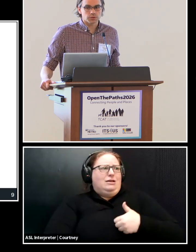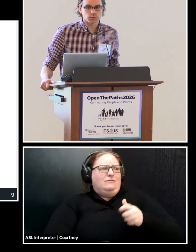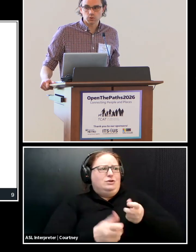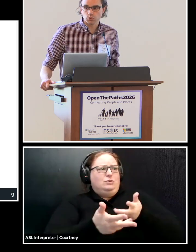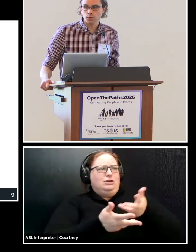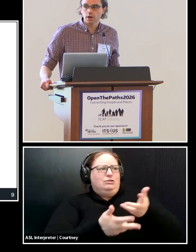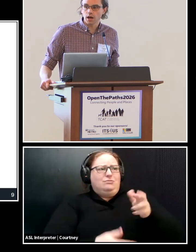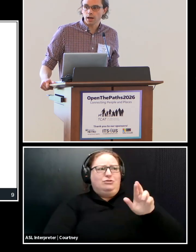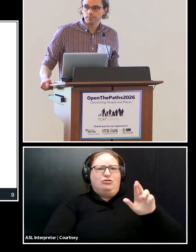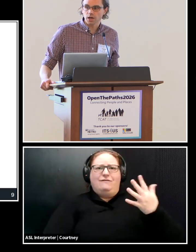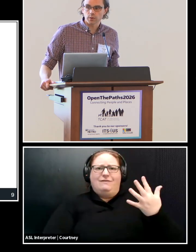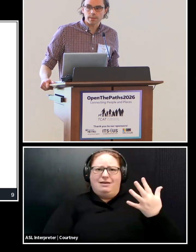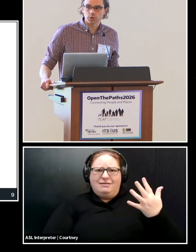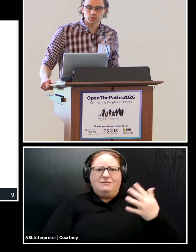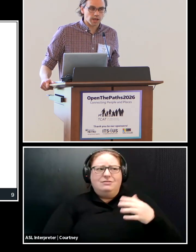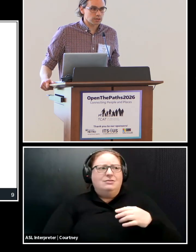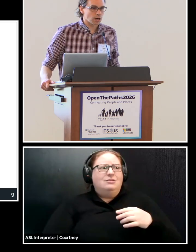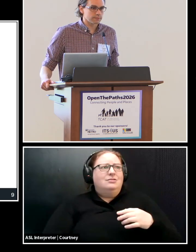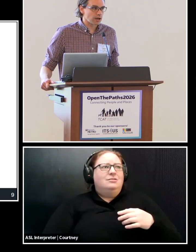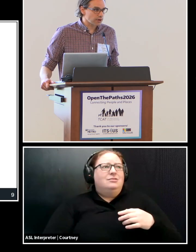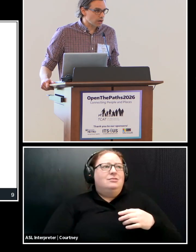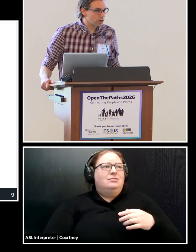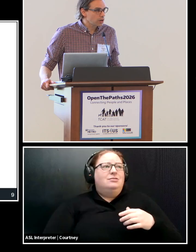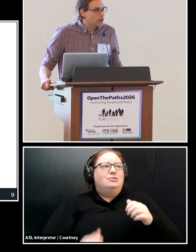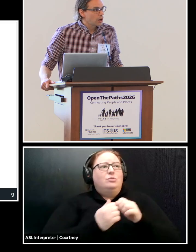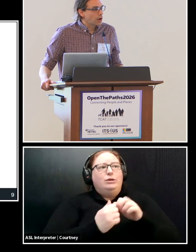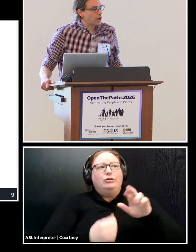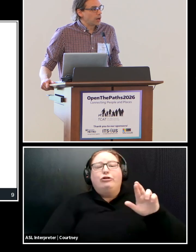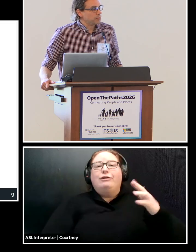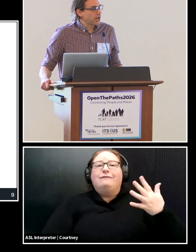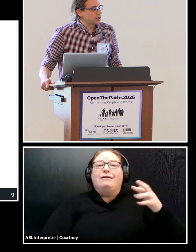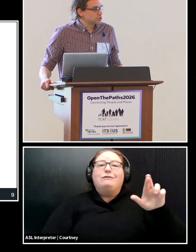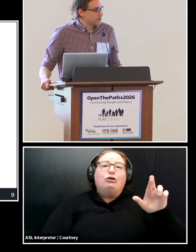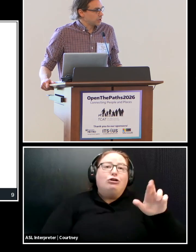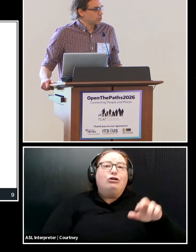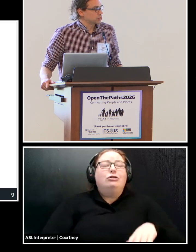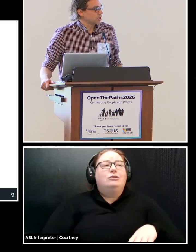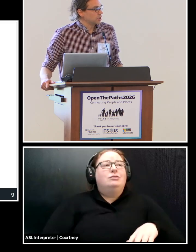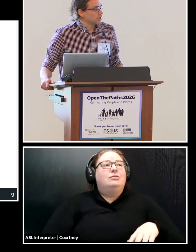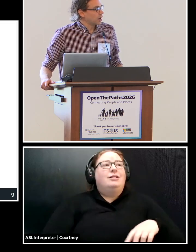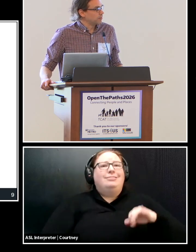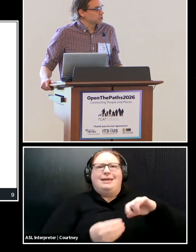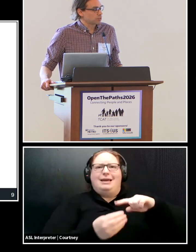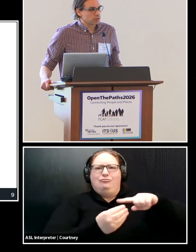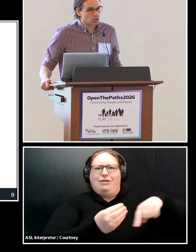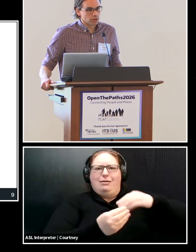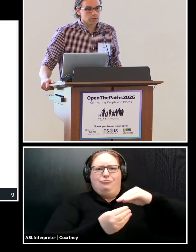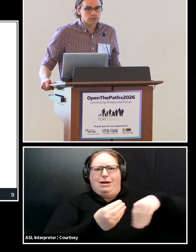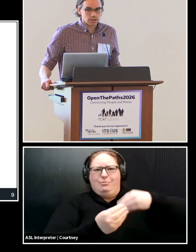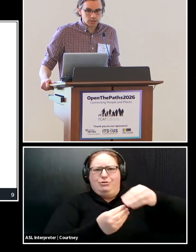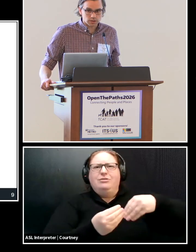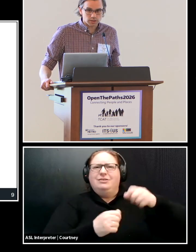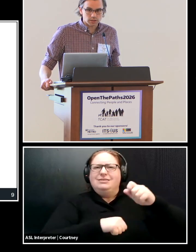uh through um a wrapper like R5R um that is available to um someone more technically